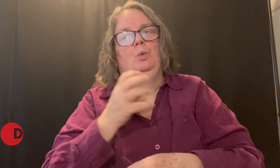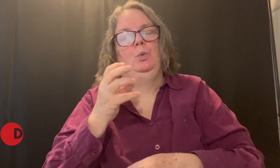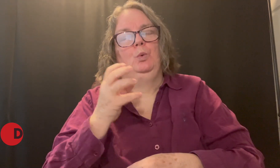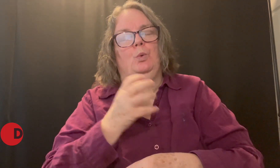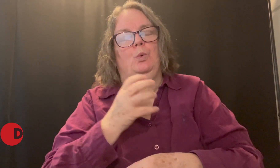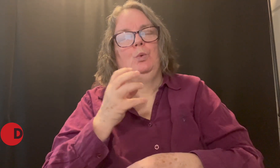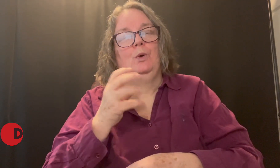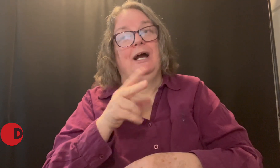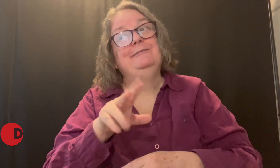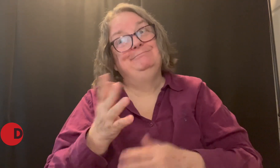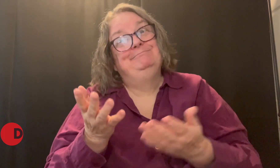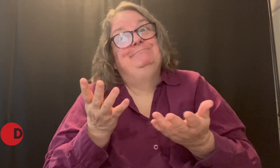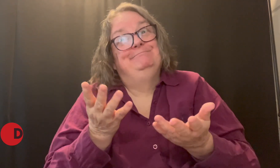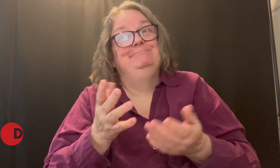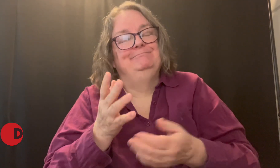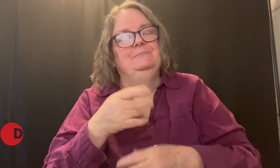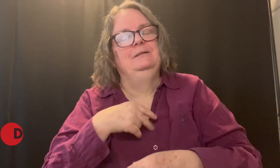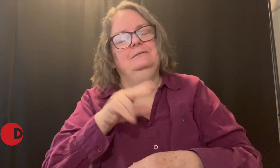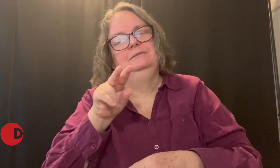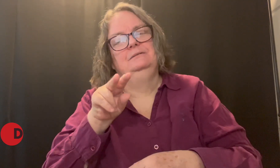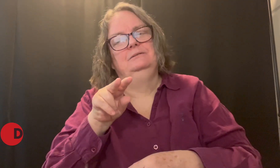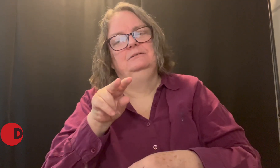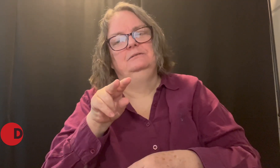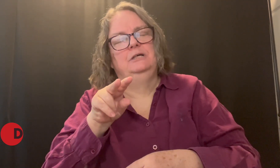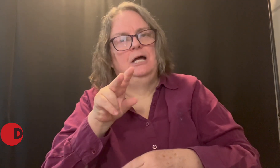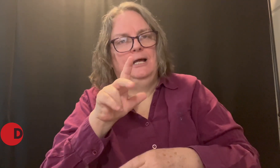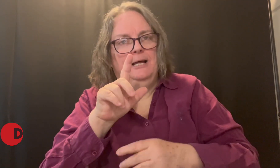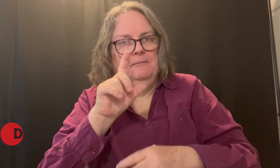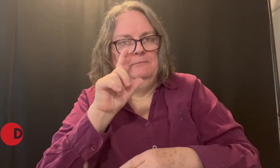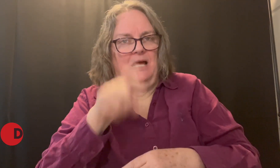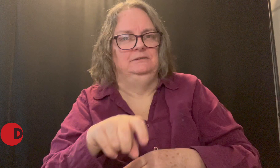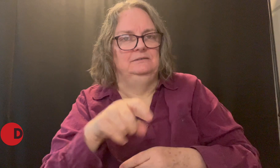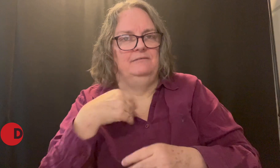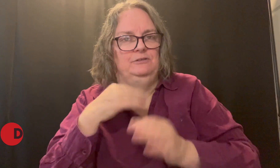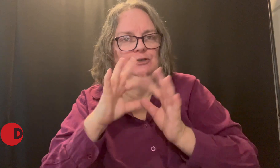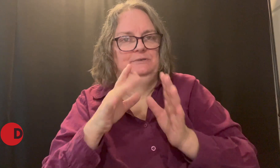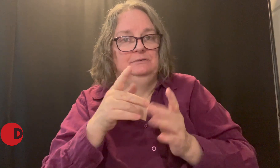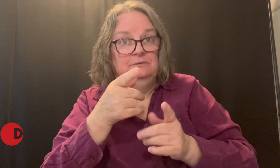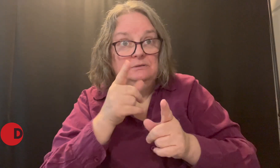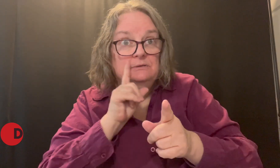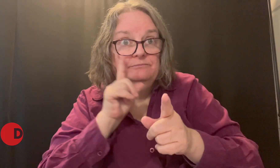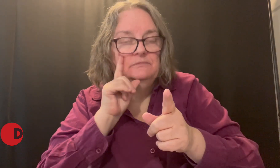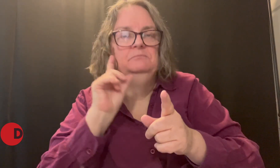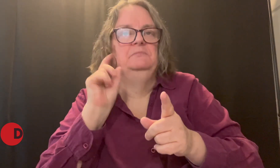showed me a document and nodded at me. It says that an interpreter must be there.